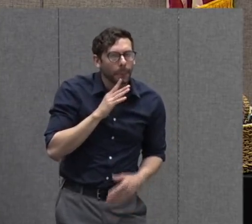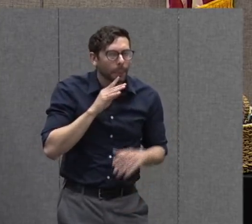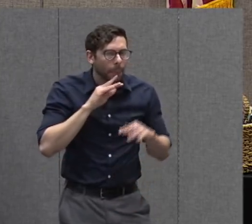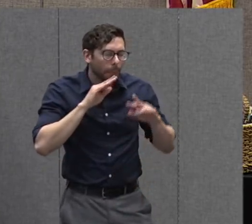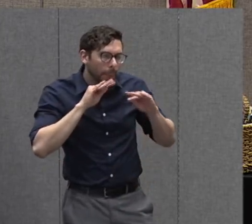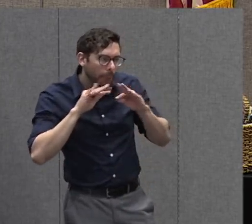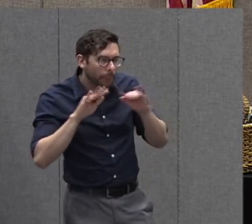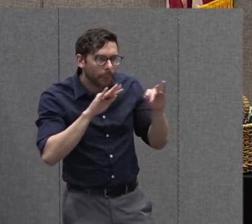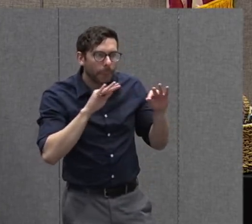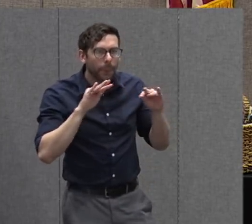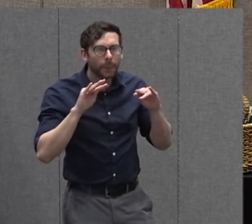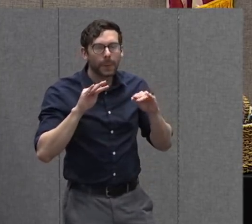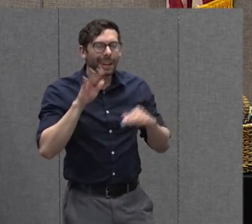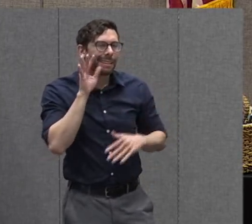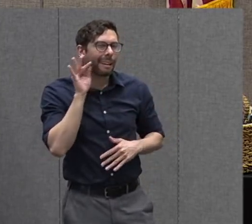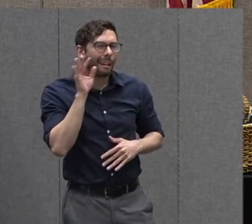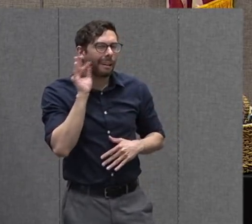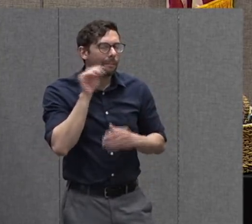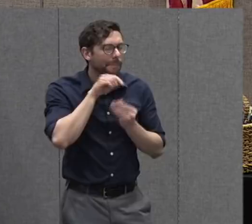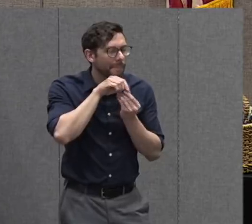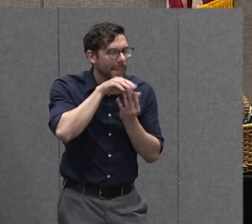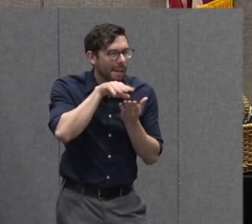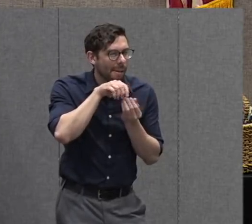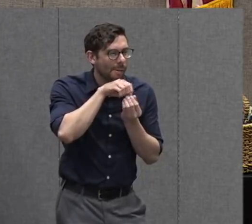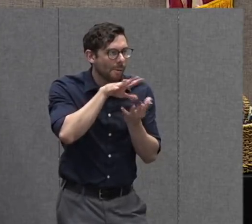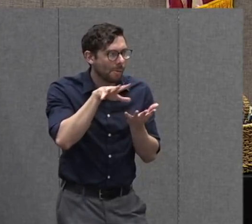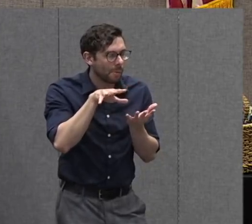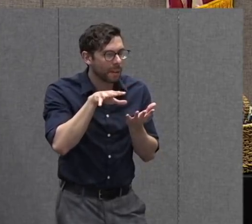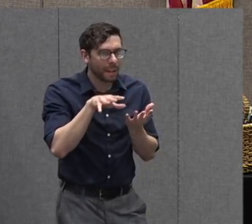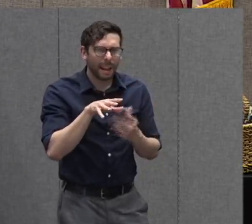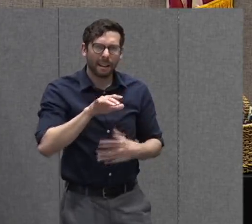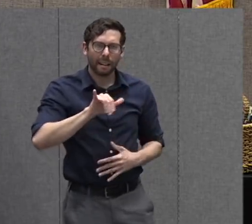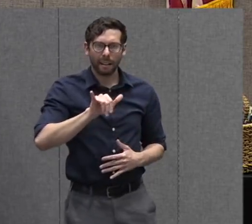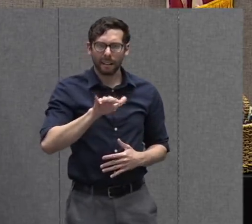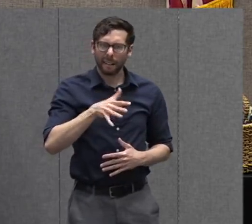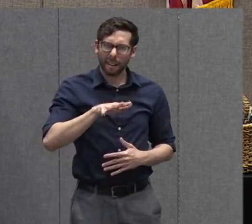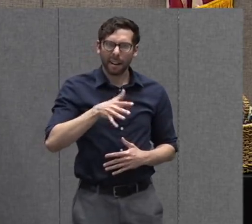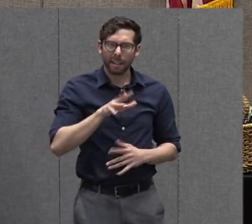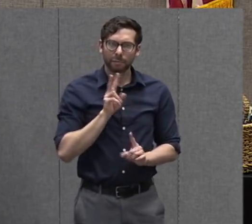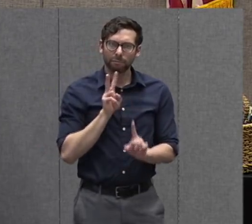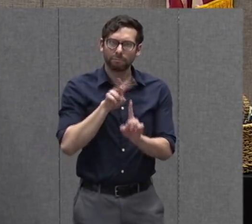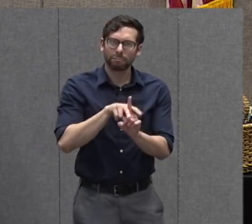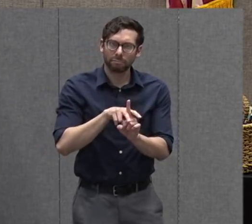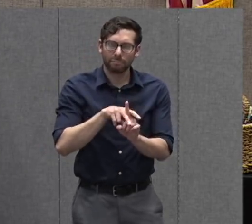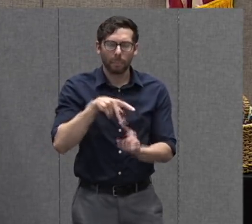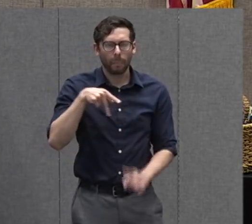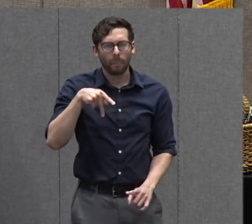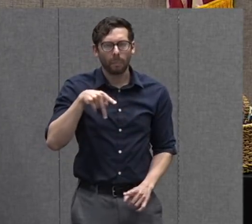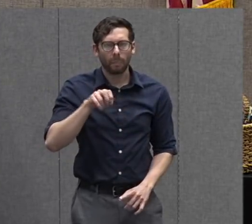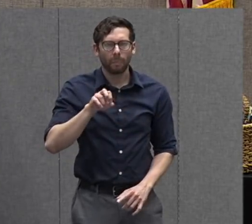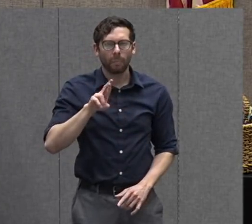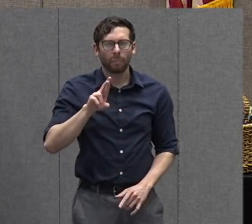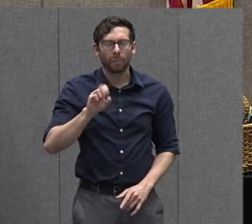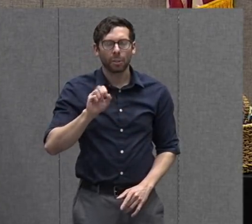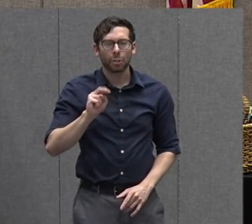[Mr. R] And the way it kind of personifies the cars, being in a hurry.. - Okay, uh huh, [Mr. R] Did did I pick that up right? [Miss Martindale] I think you did.